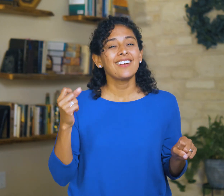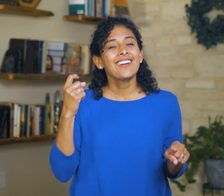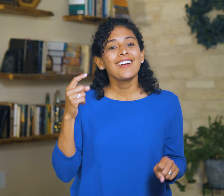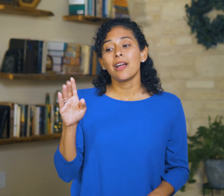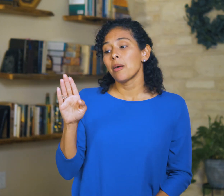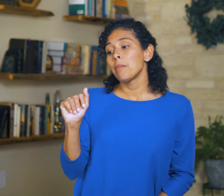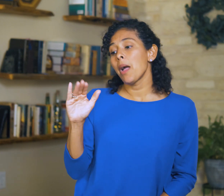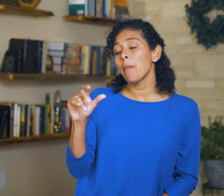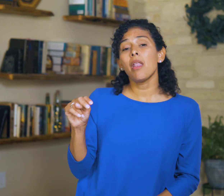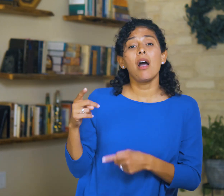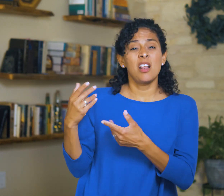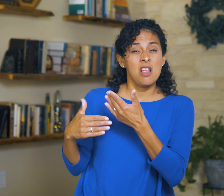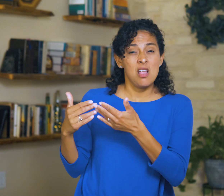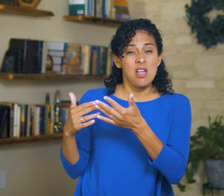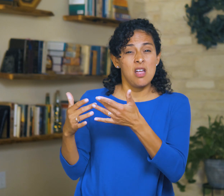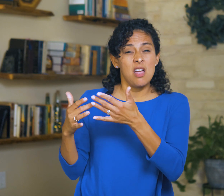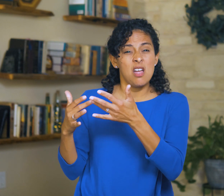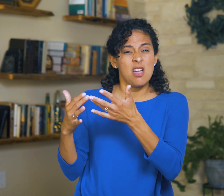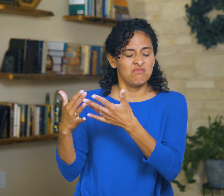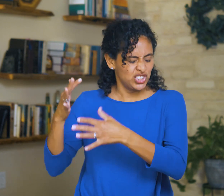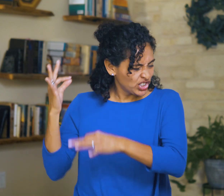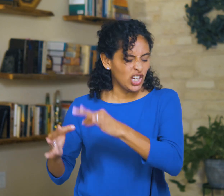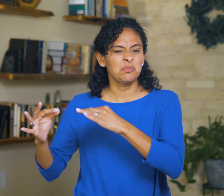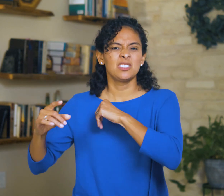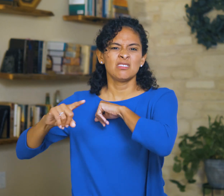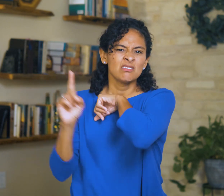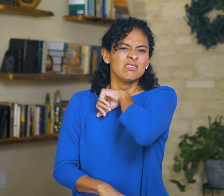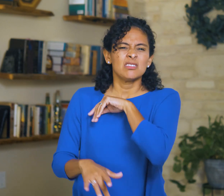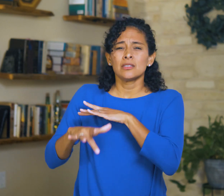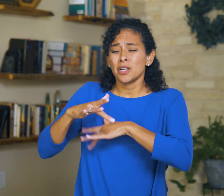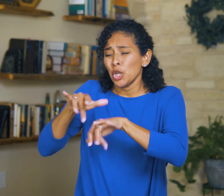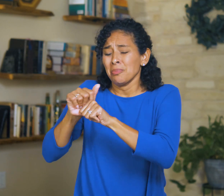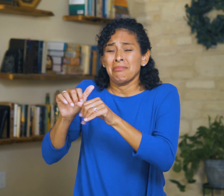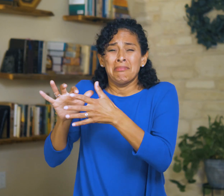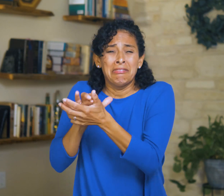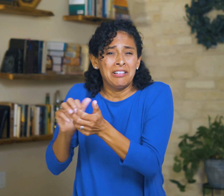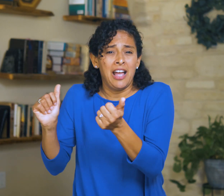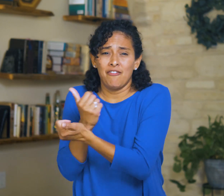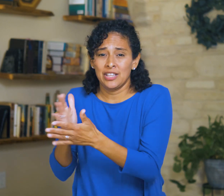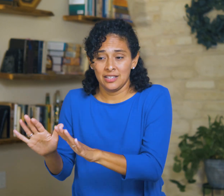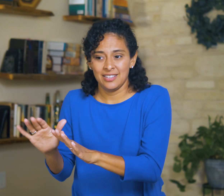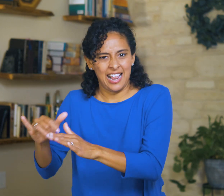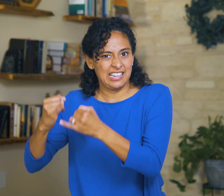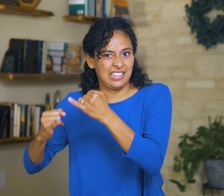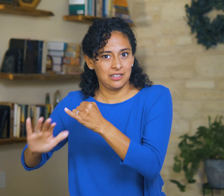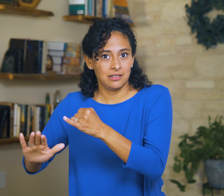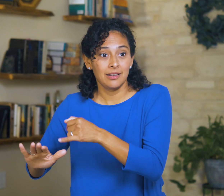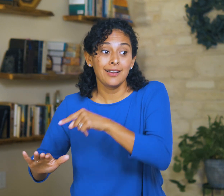the end of Babylon’s story is judgment and desolation,